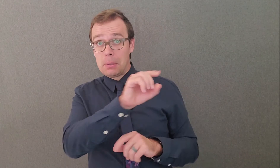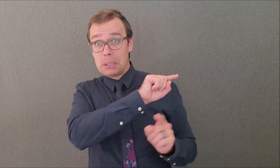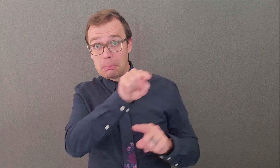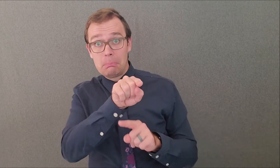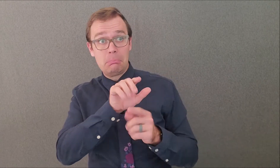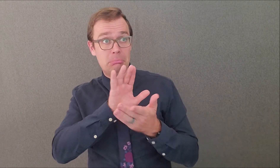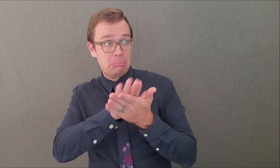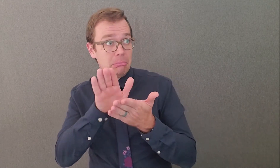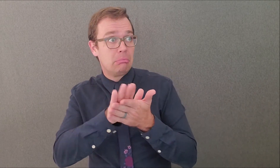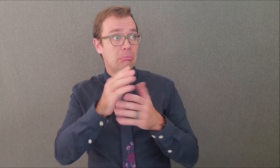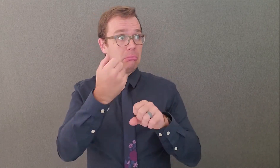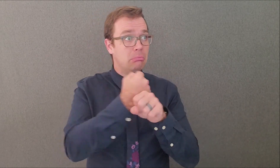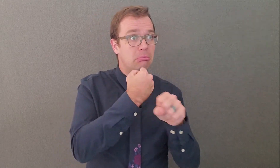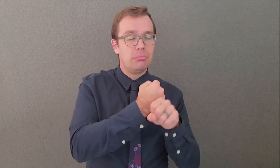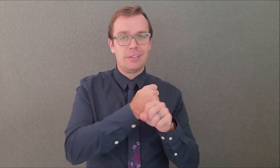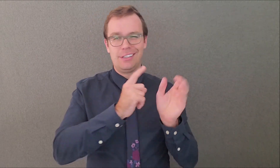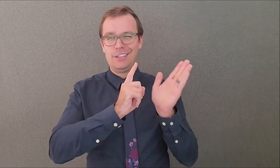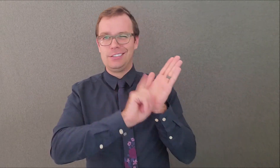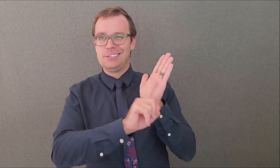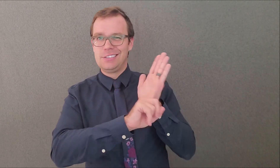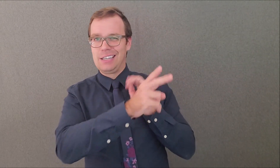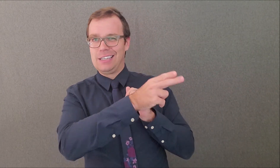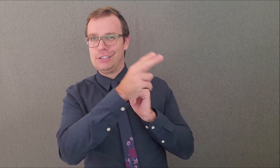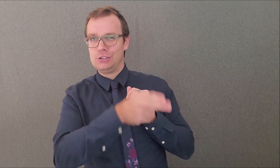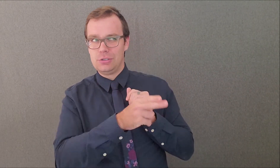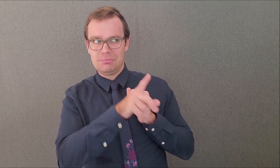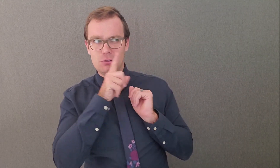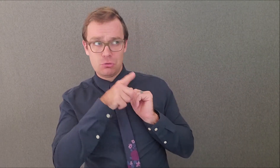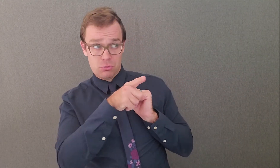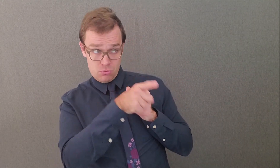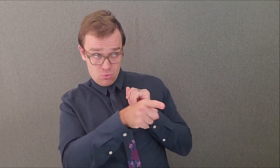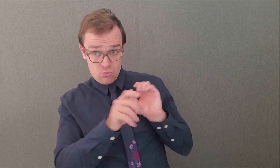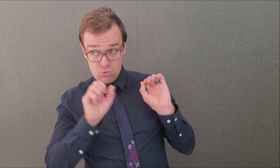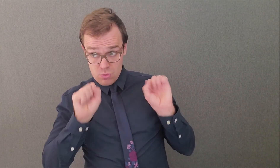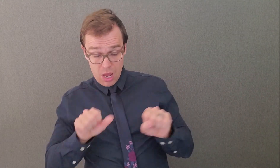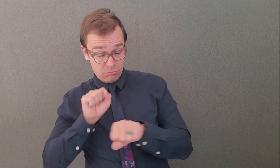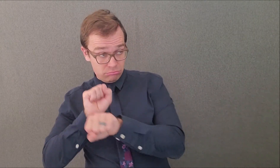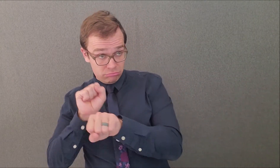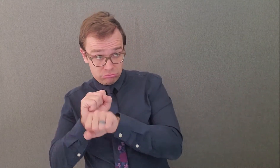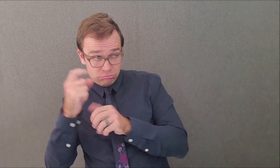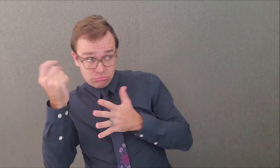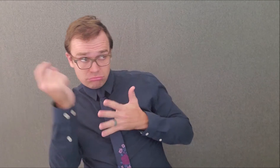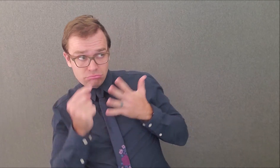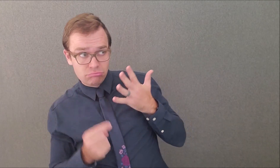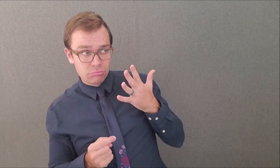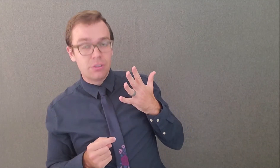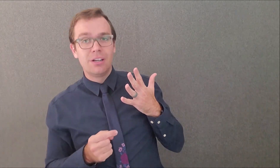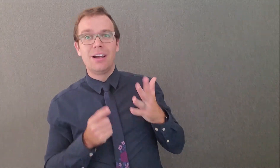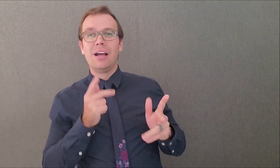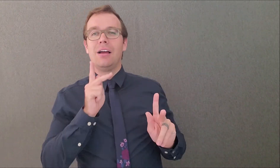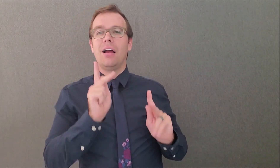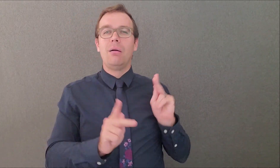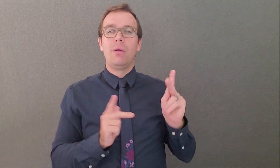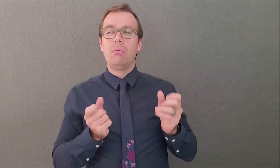check references and be sure they are qualified to do the job. Be wary of people who drive through neighborhoods